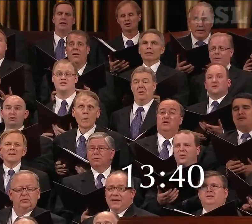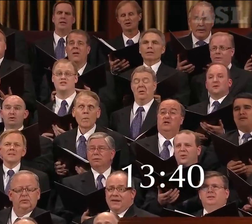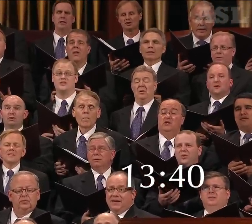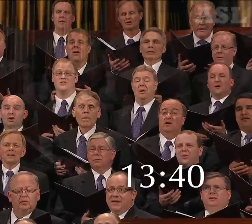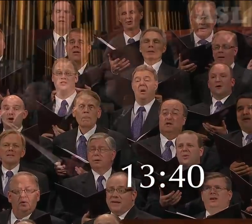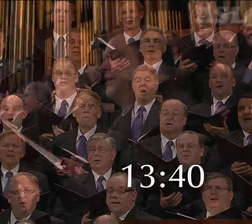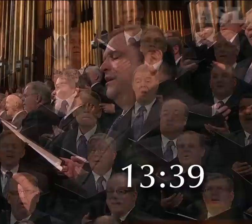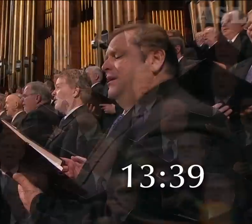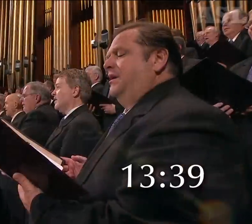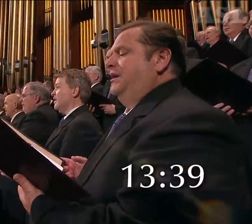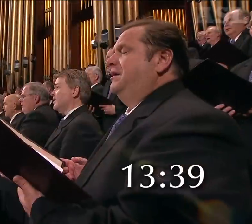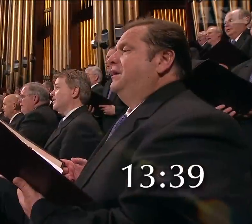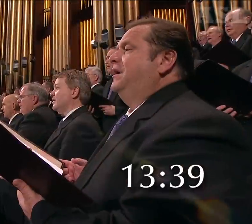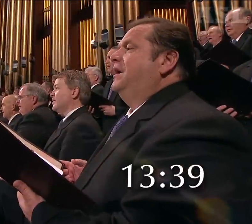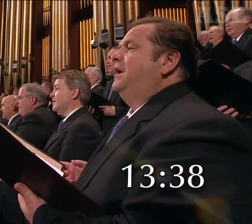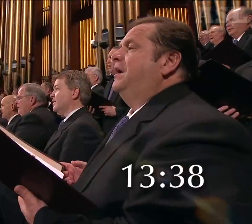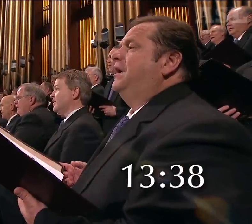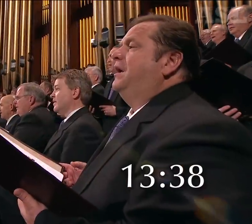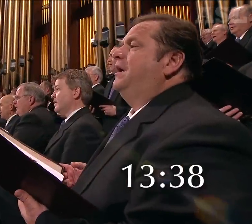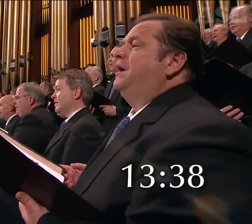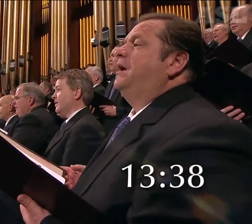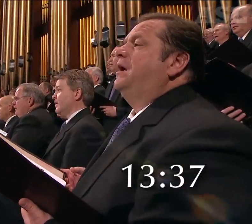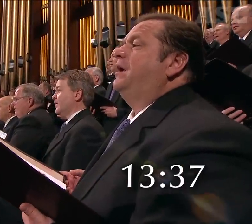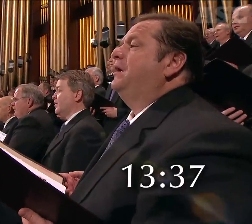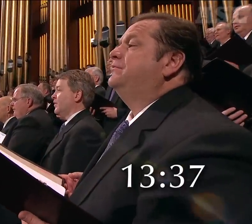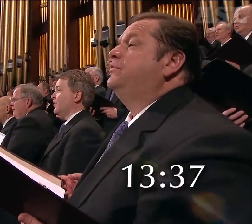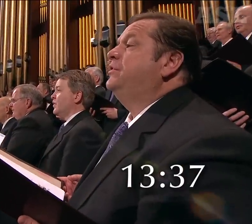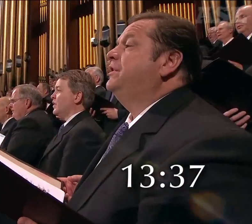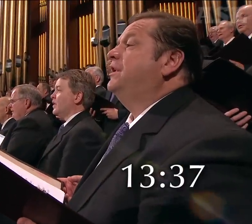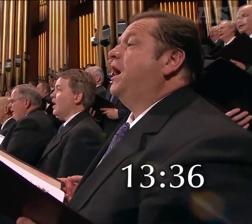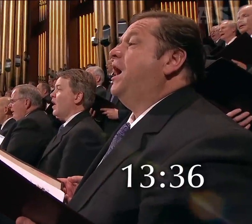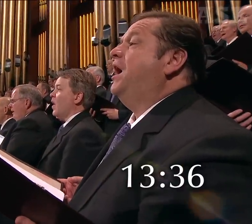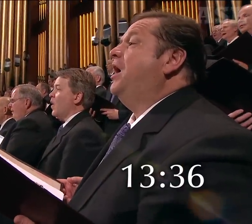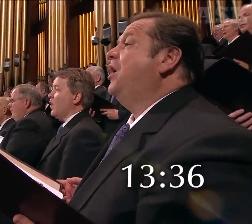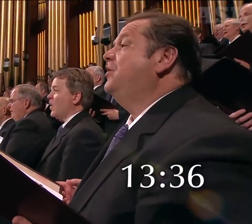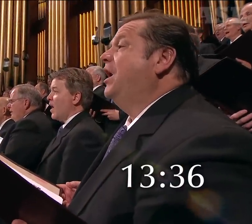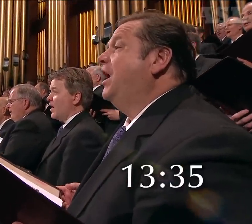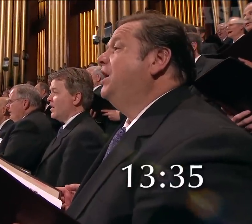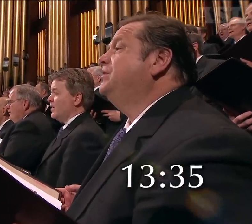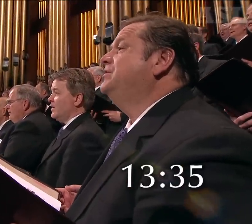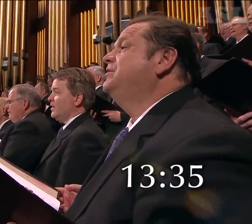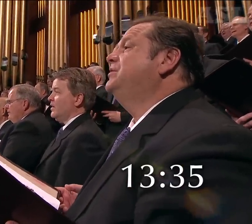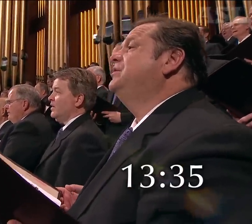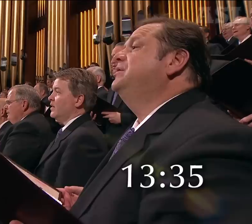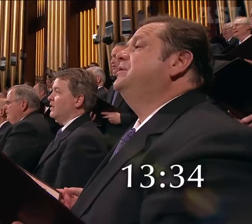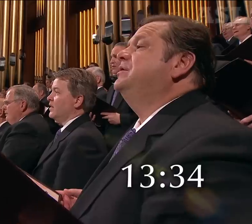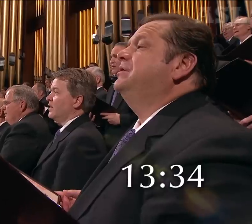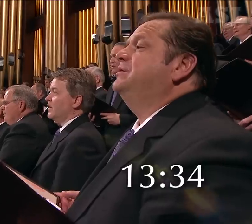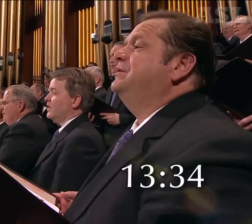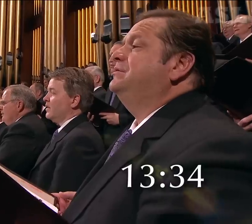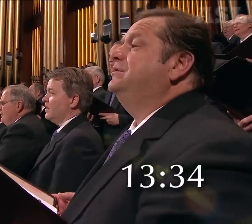THIS IS THE ENGLISH CLOSED CAPTION CHANNEL OF THE CHURCH OF JESUS CHRIST OF LATTER-DAY SAINTS.